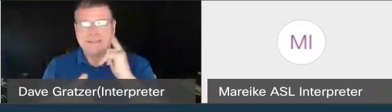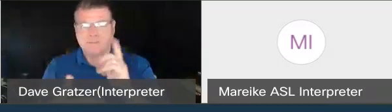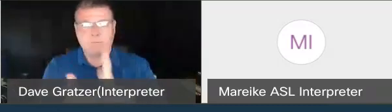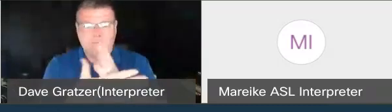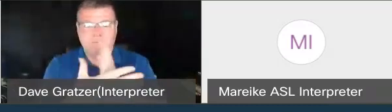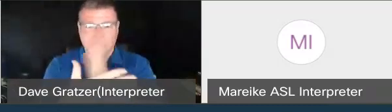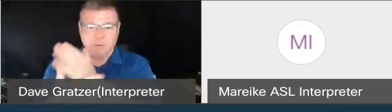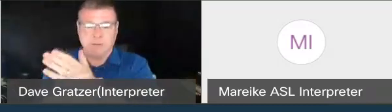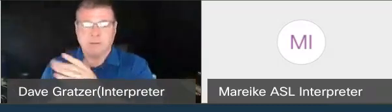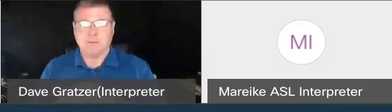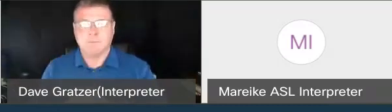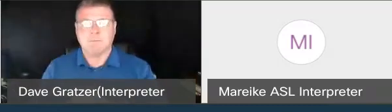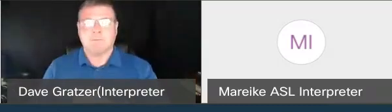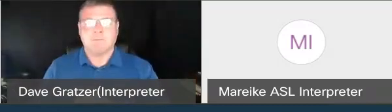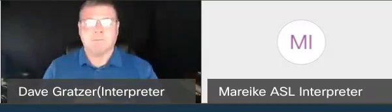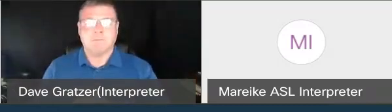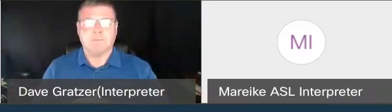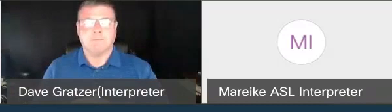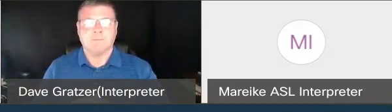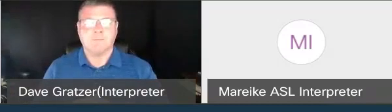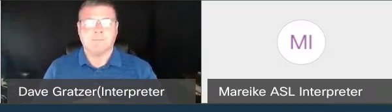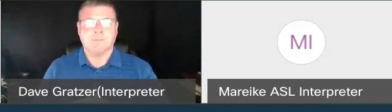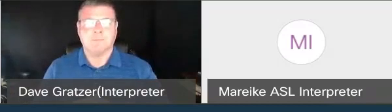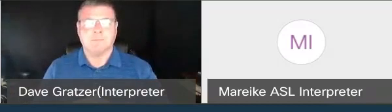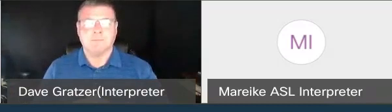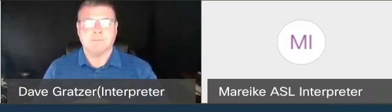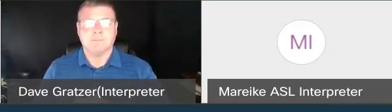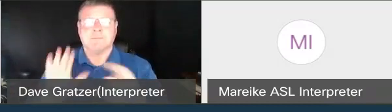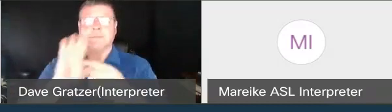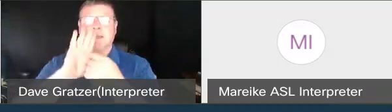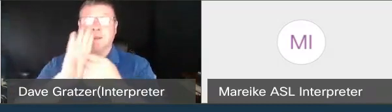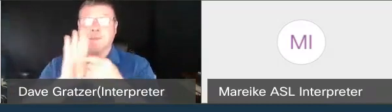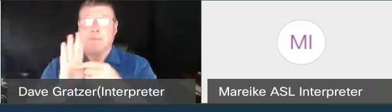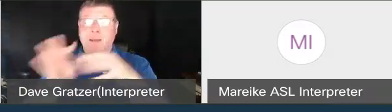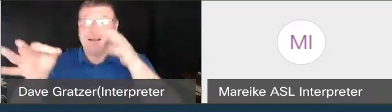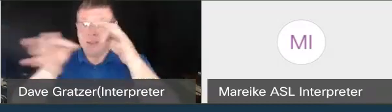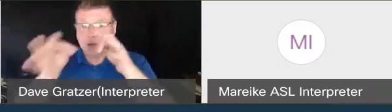uh, along this, uh, spectrum. Um, the model describes where you can in--